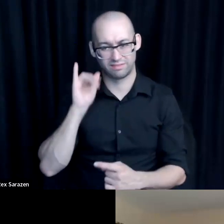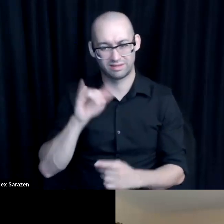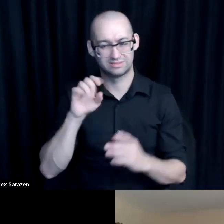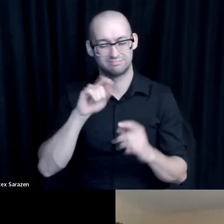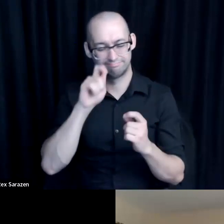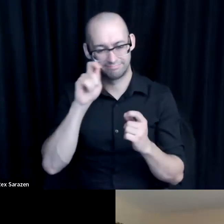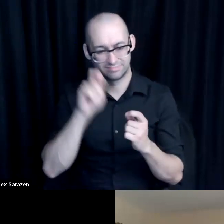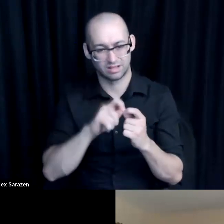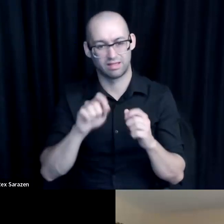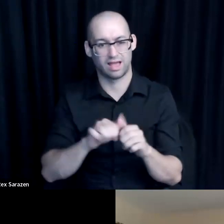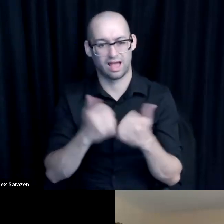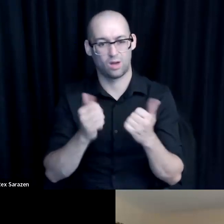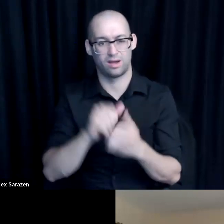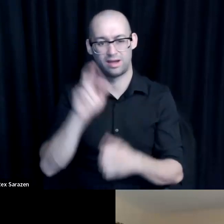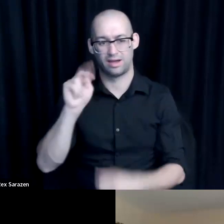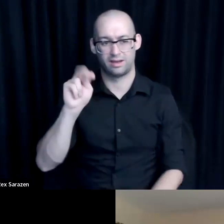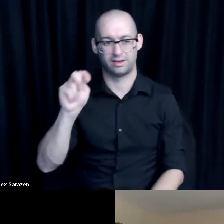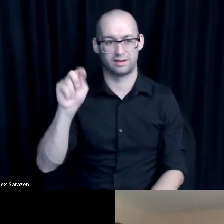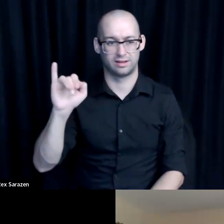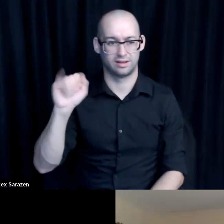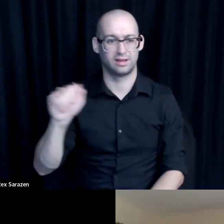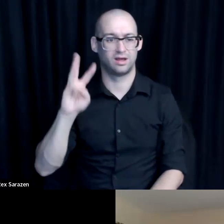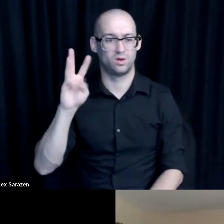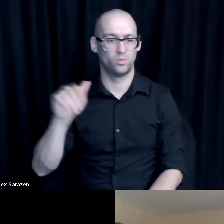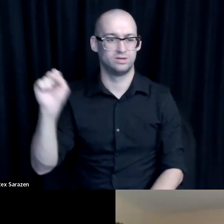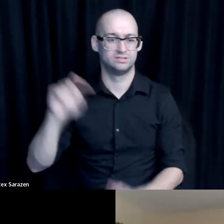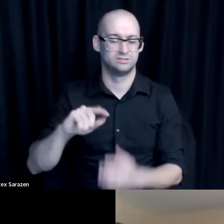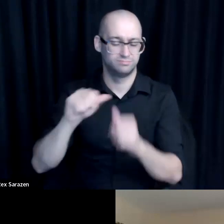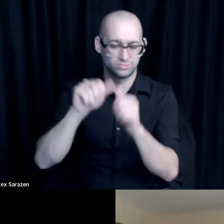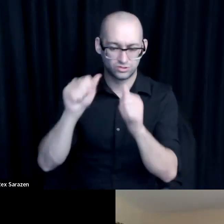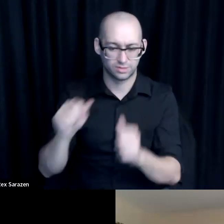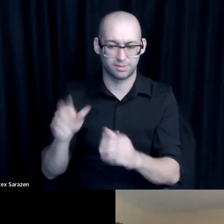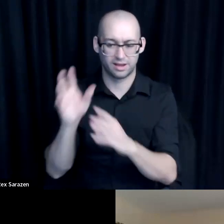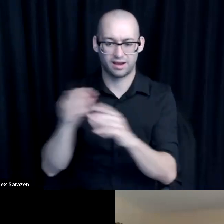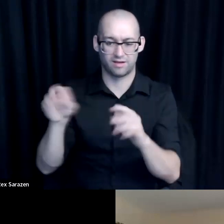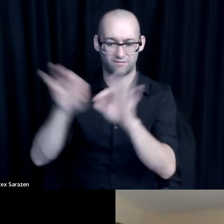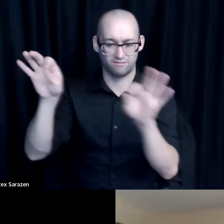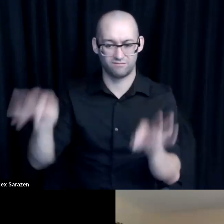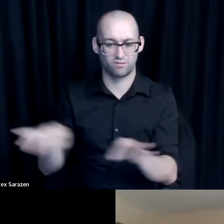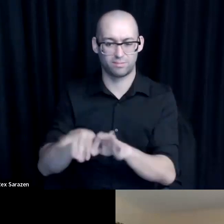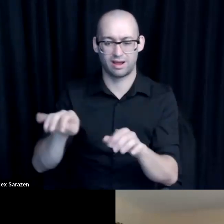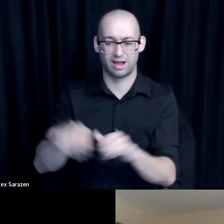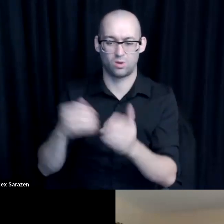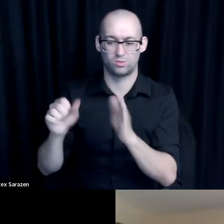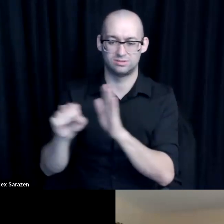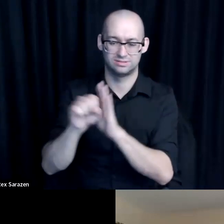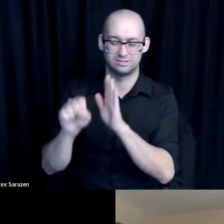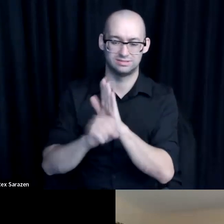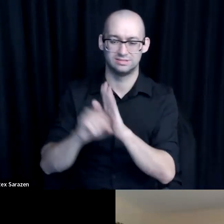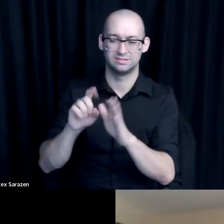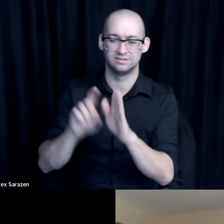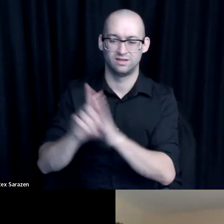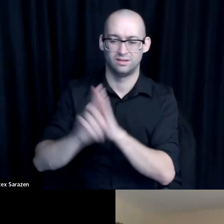the NTIA was shaping and framing both how States developed the digital equity plan and they utilize